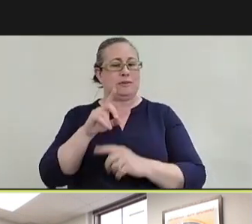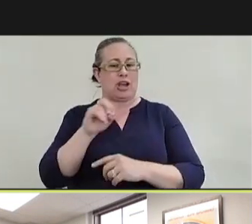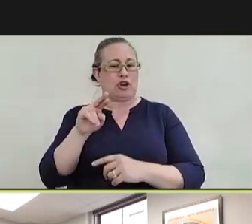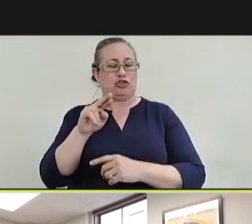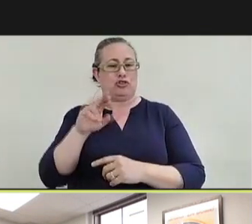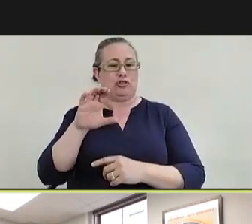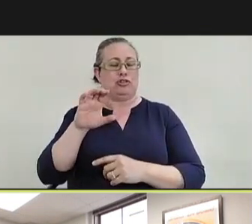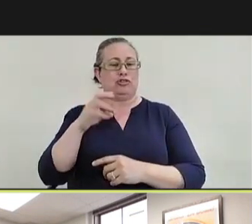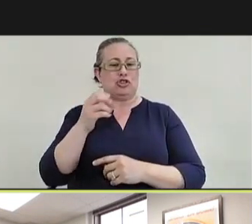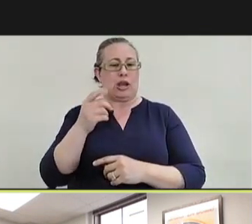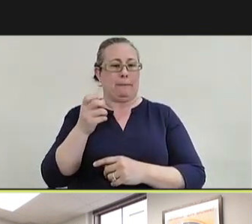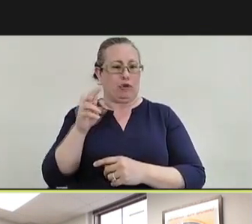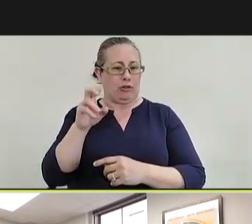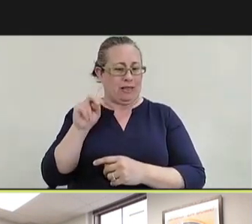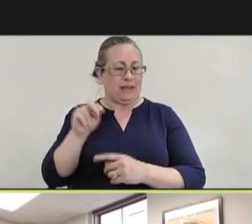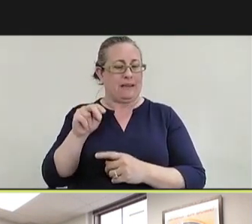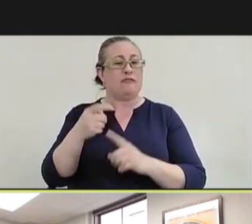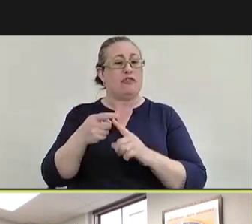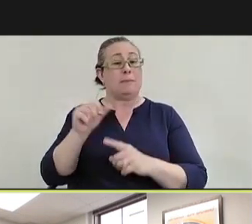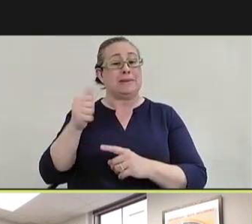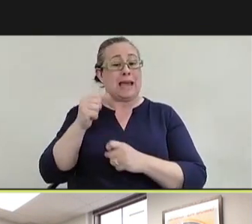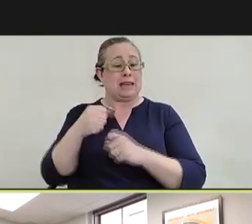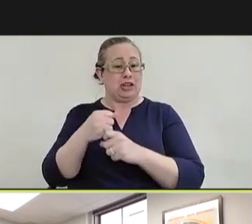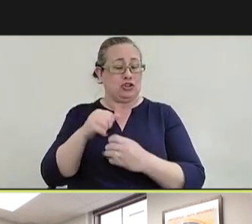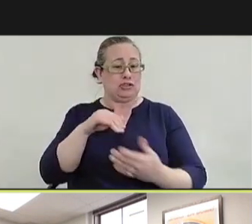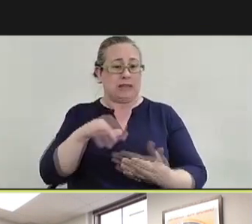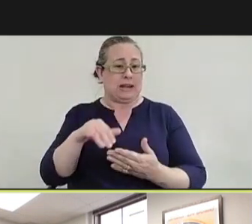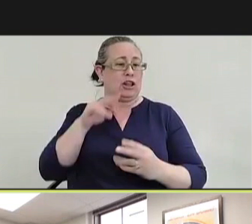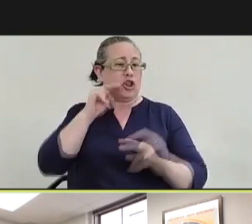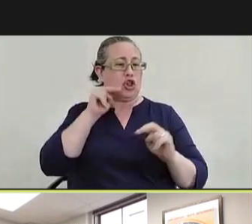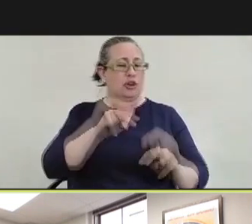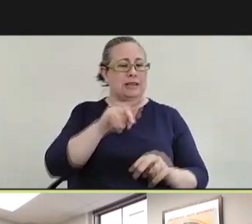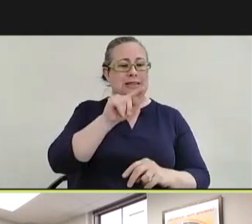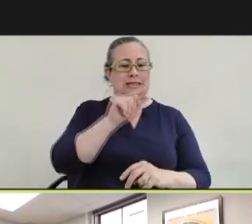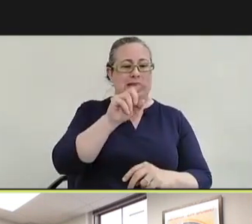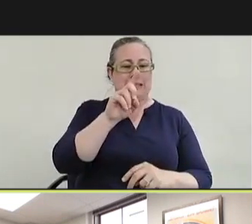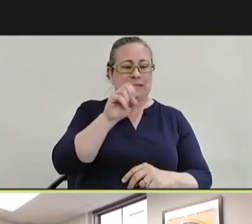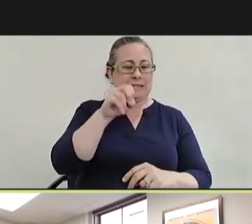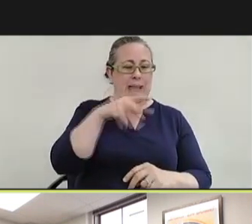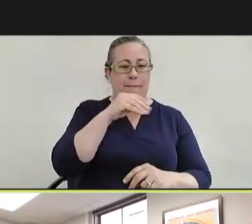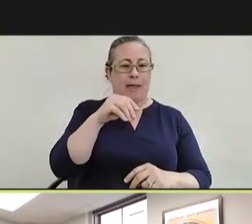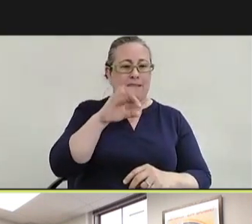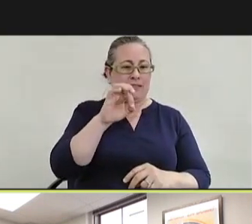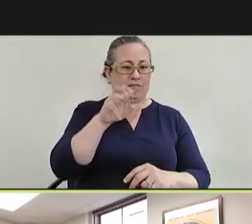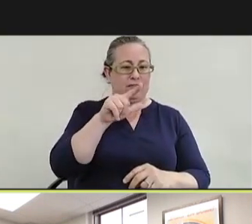study that looked at Tdap and flu. There are a number of similar studies that look at HPV